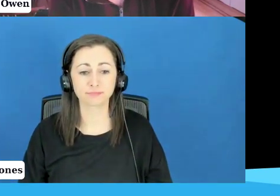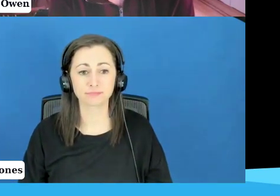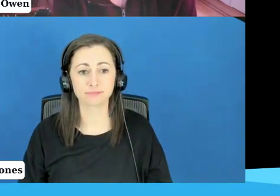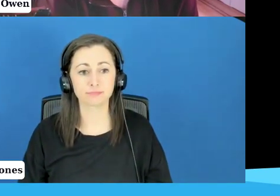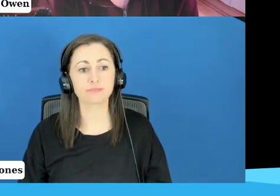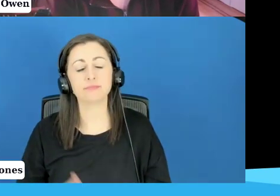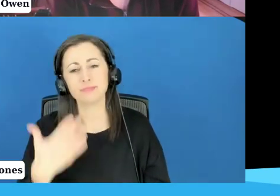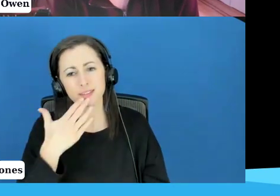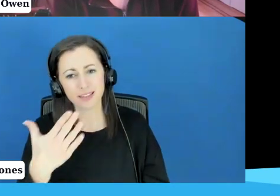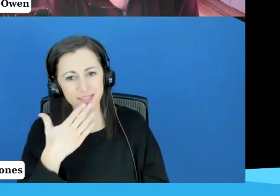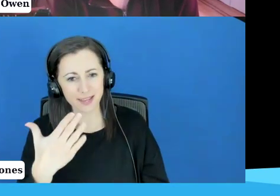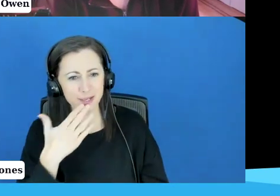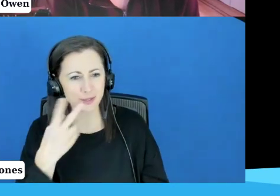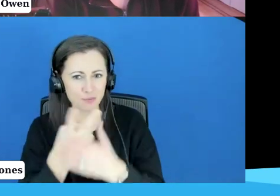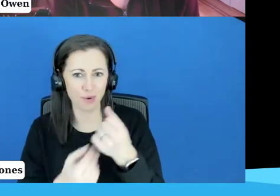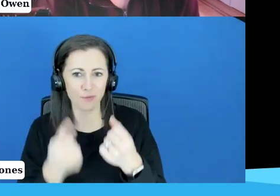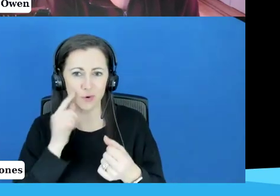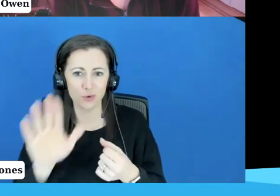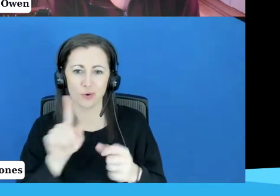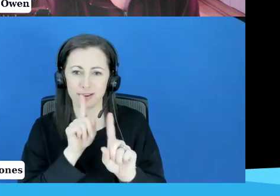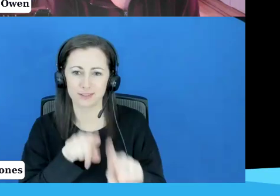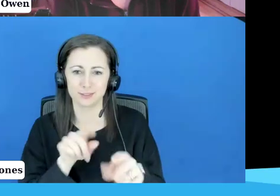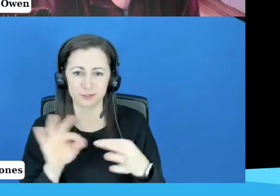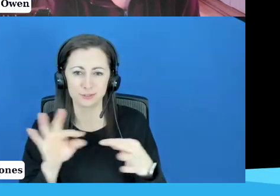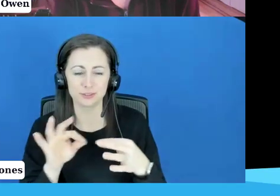Thank you all so much. I think that exactly, Anna,